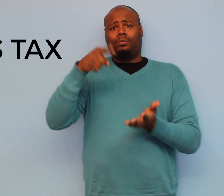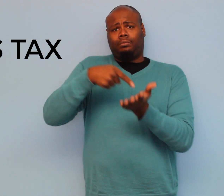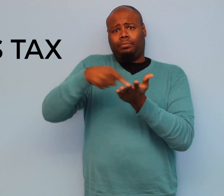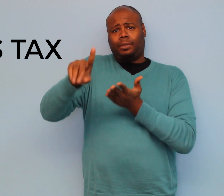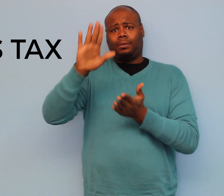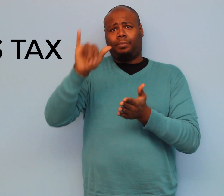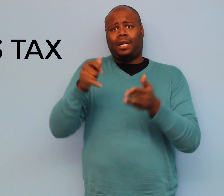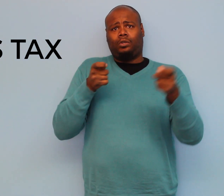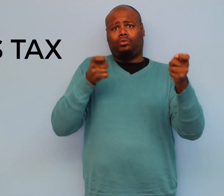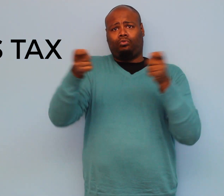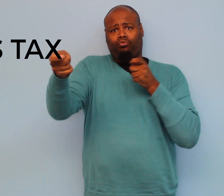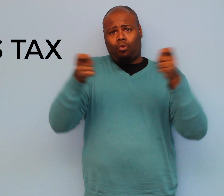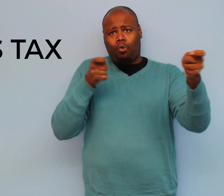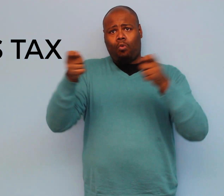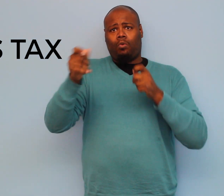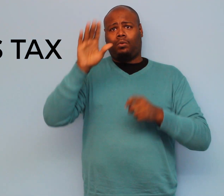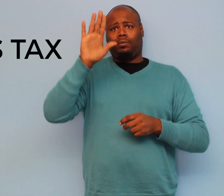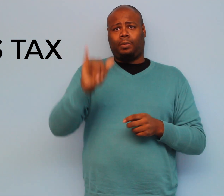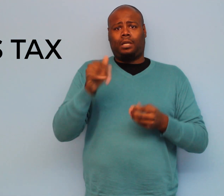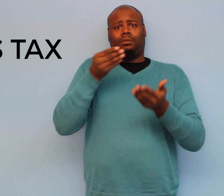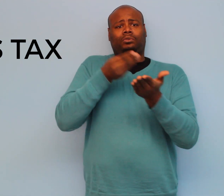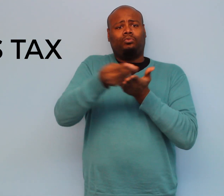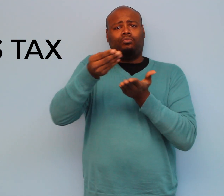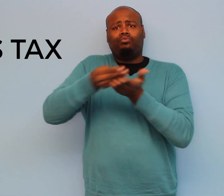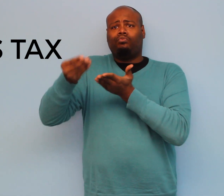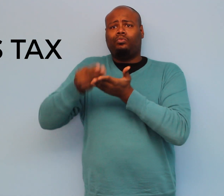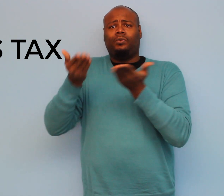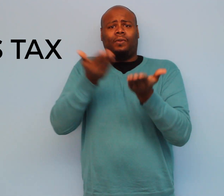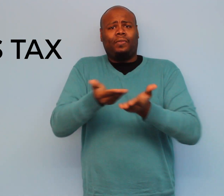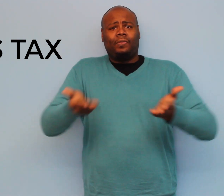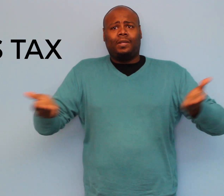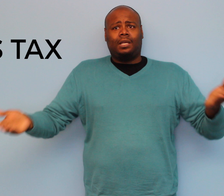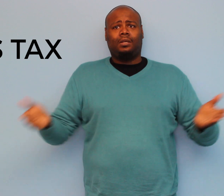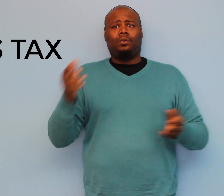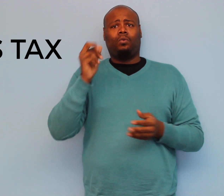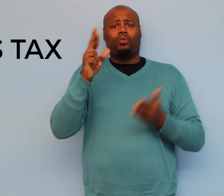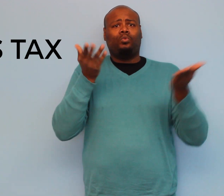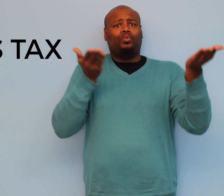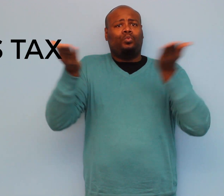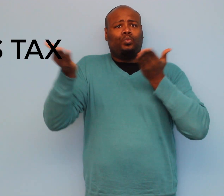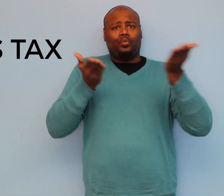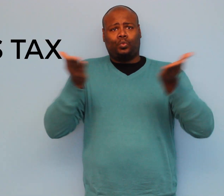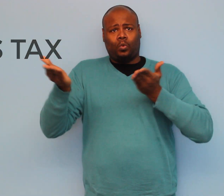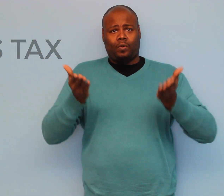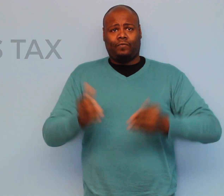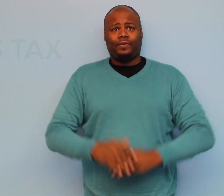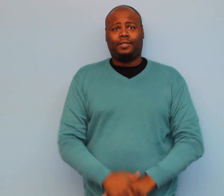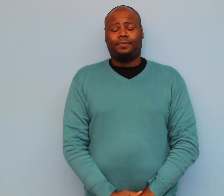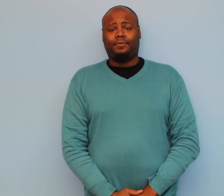It is a tax paid for the sale of goods or services.